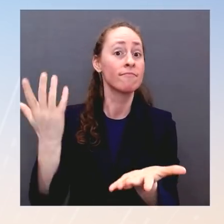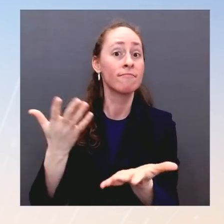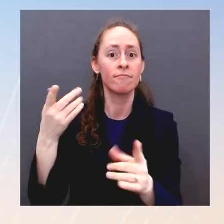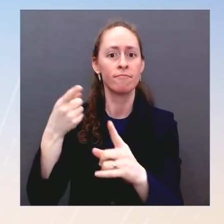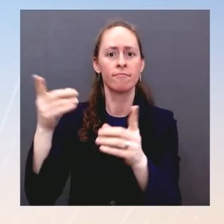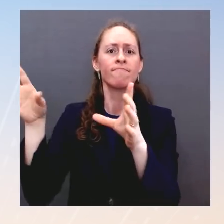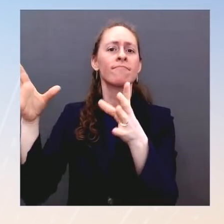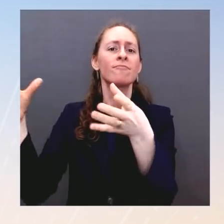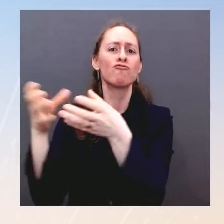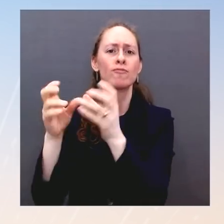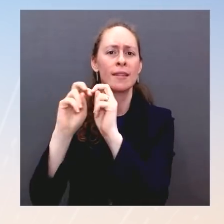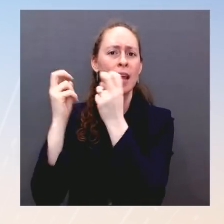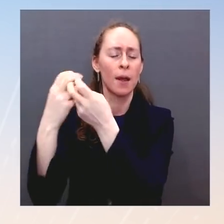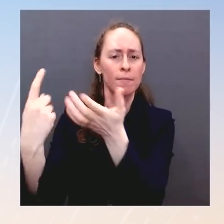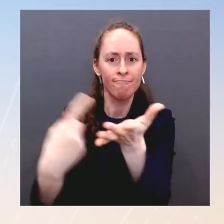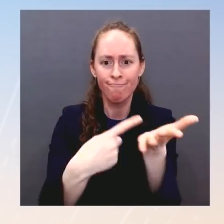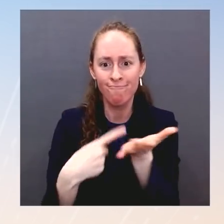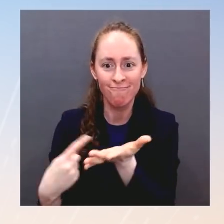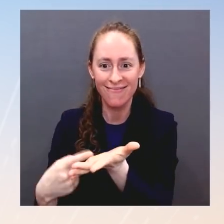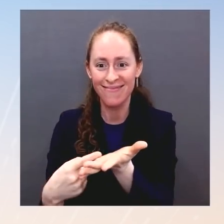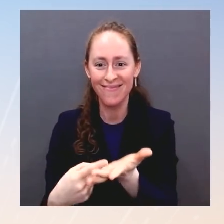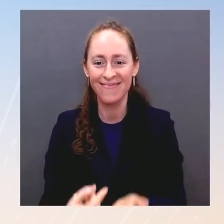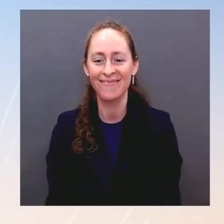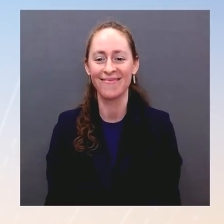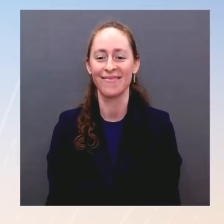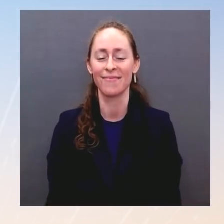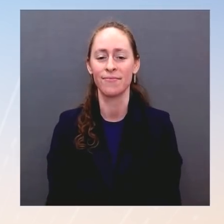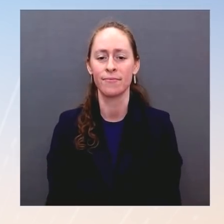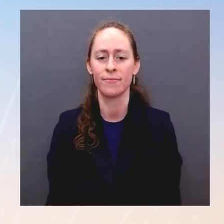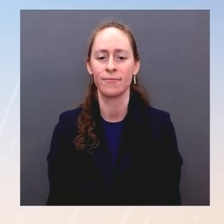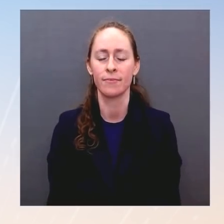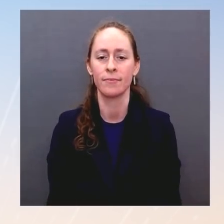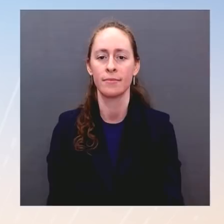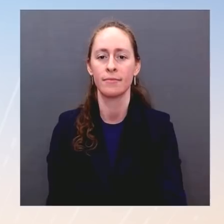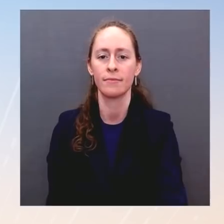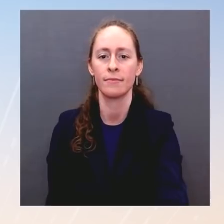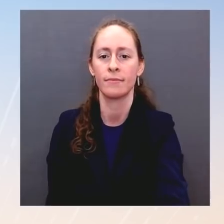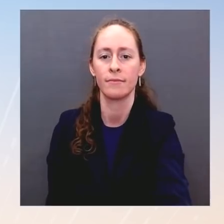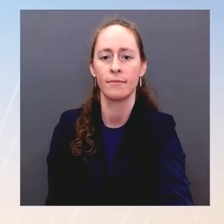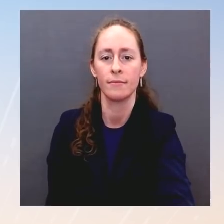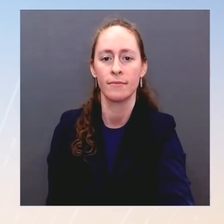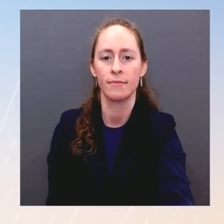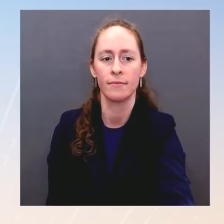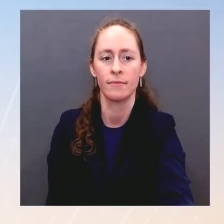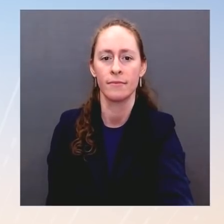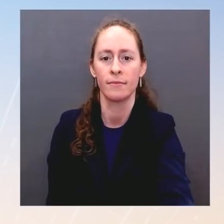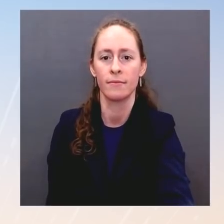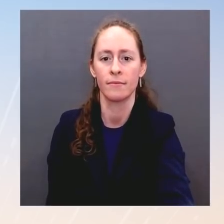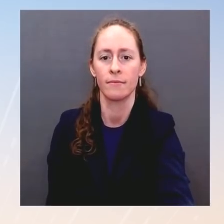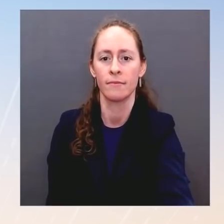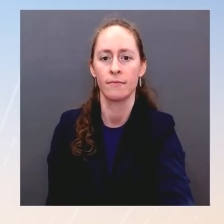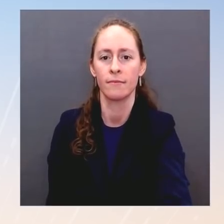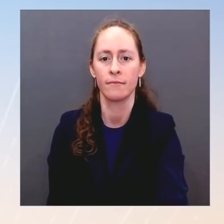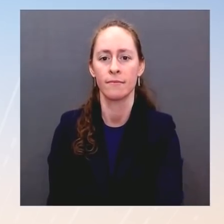put in place sanctions and asset freezes on the Russian President Vladimir Putin and the Russian foreign minister.